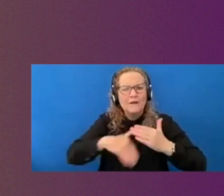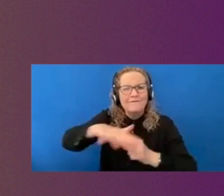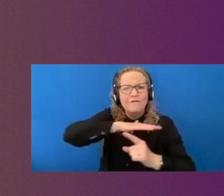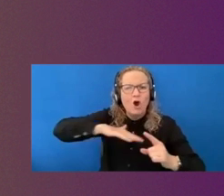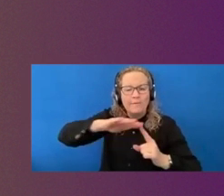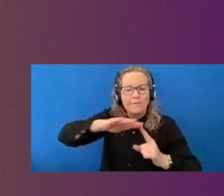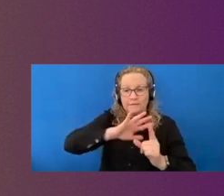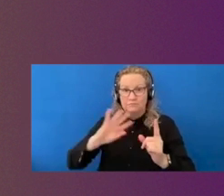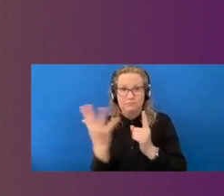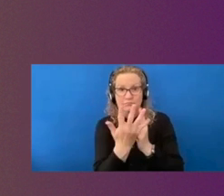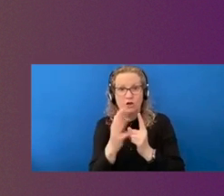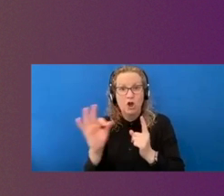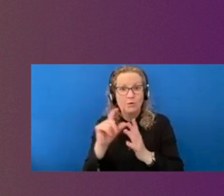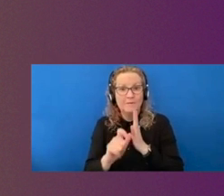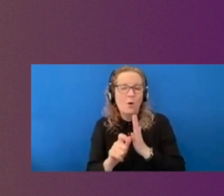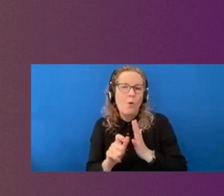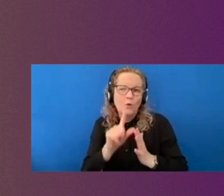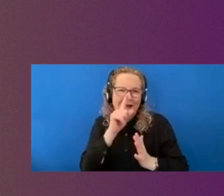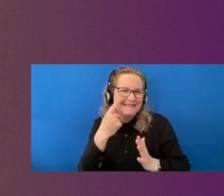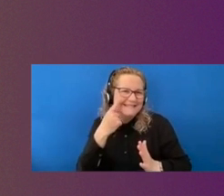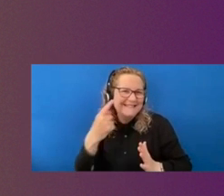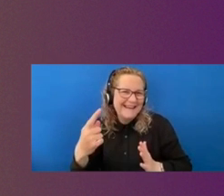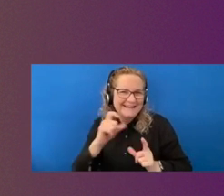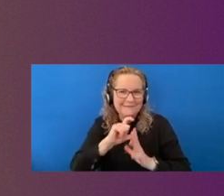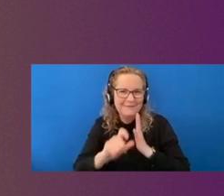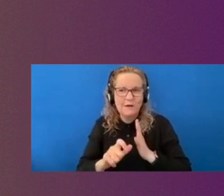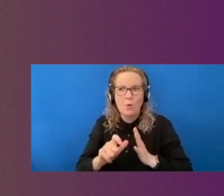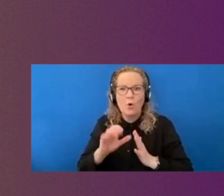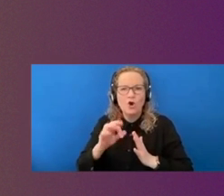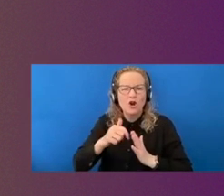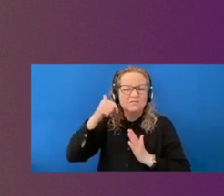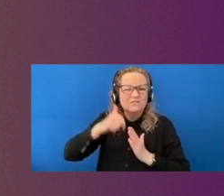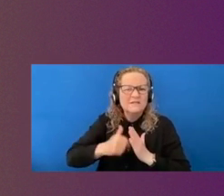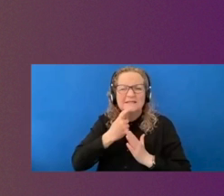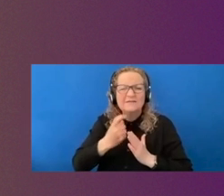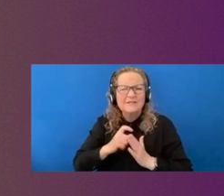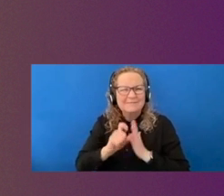without visible profound disabilities yeah that whole idea of visibility is really